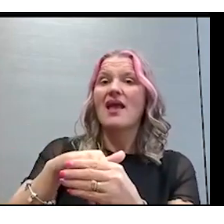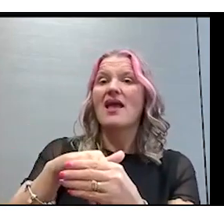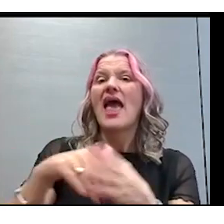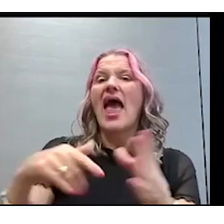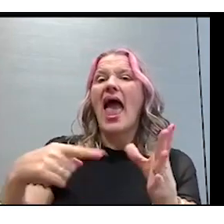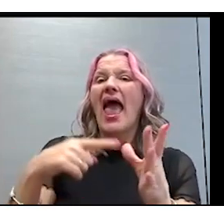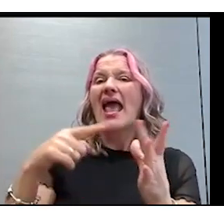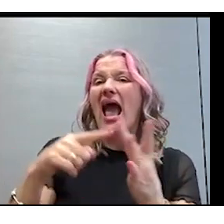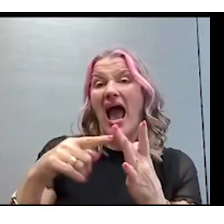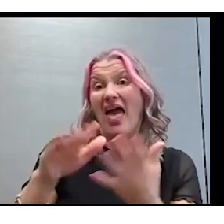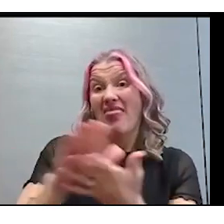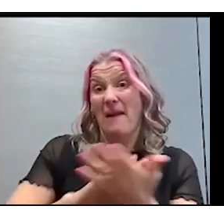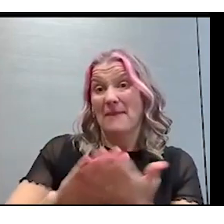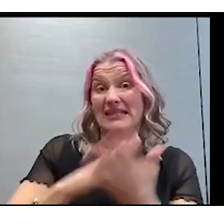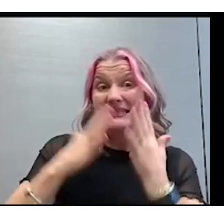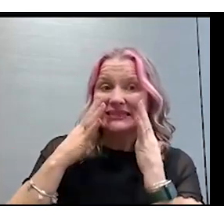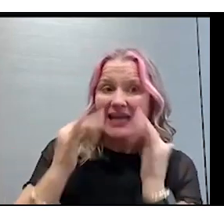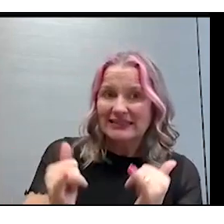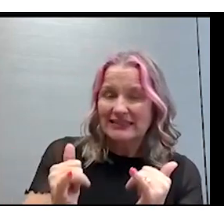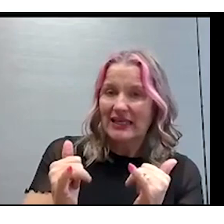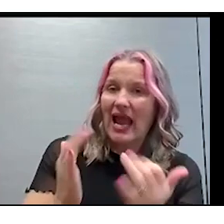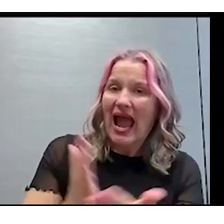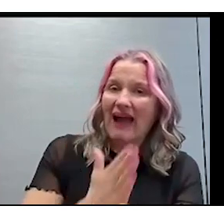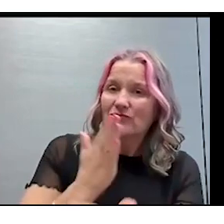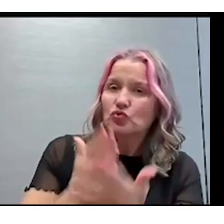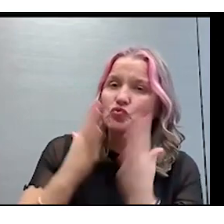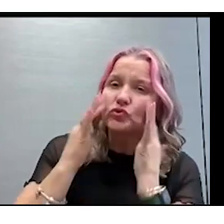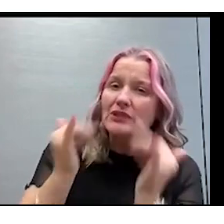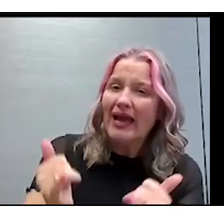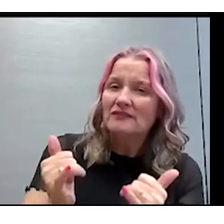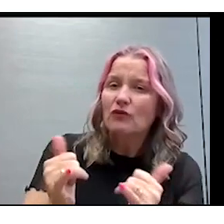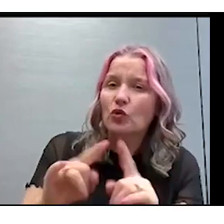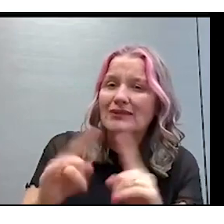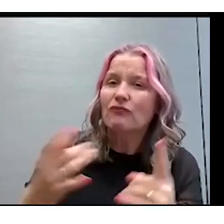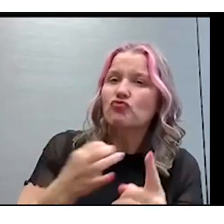It basically means that we have to test for different potential risk and issues and make